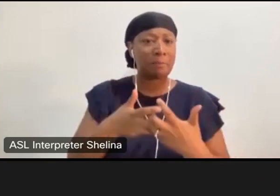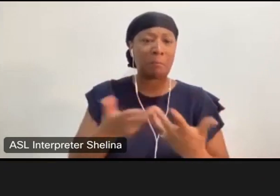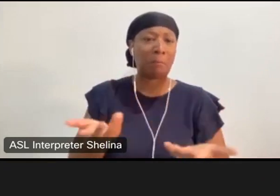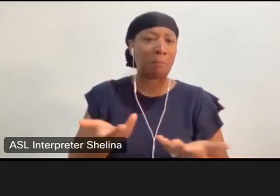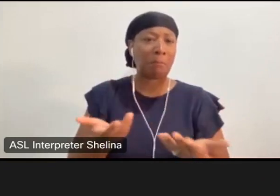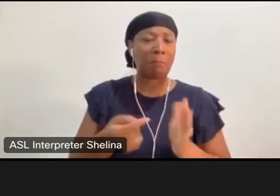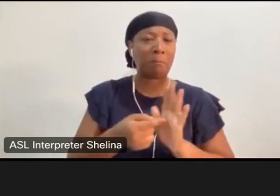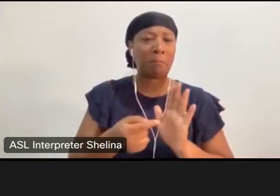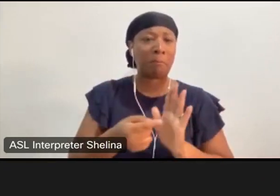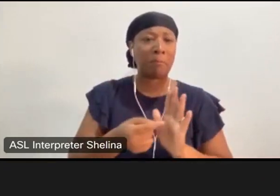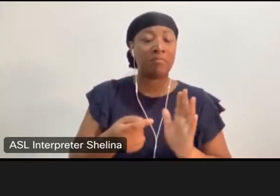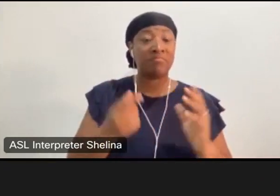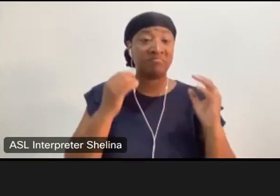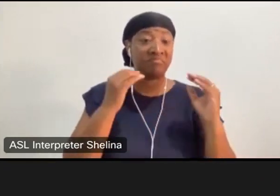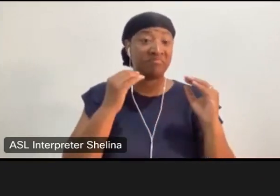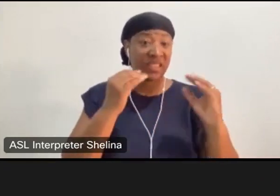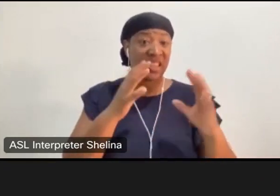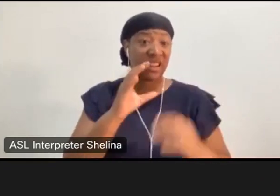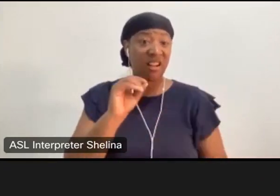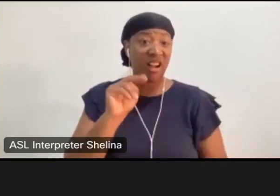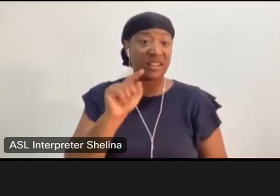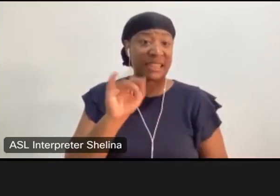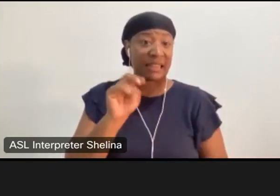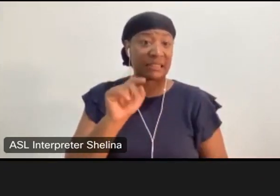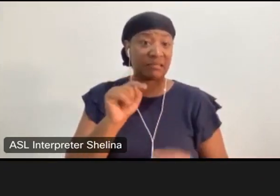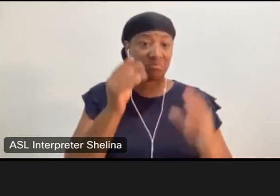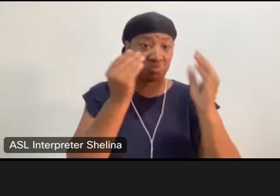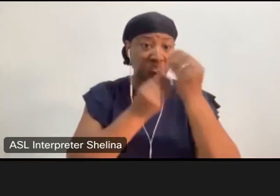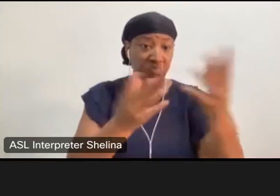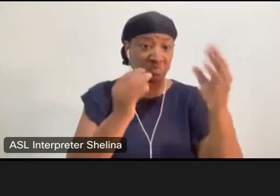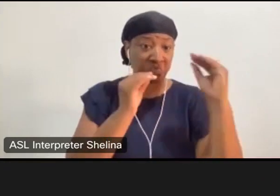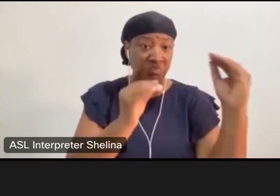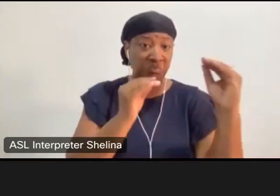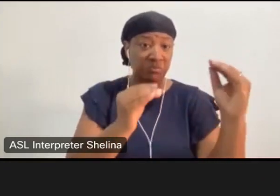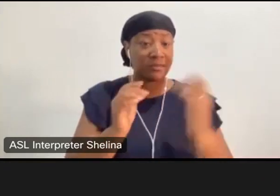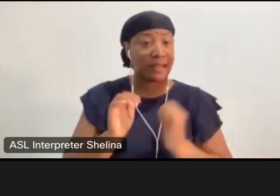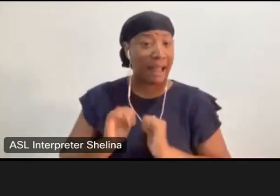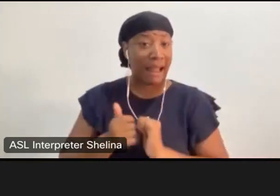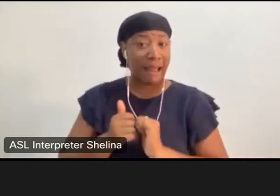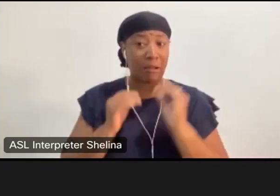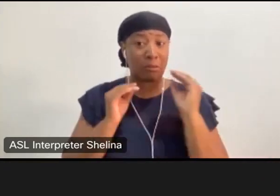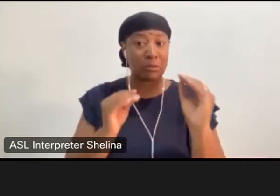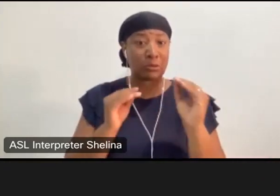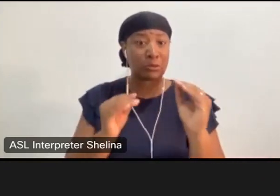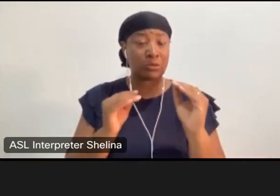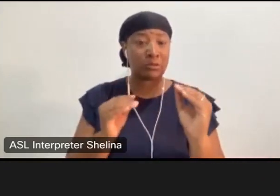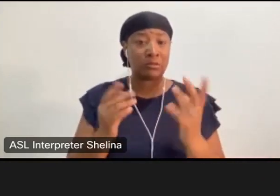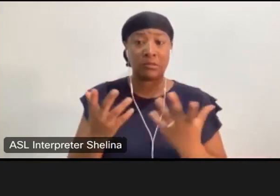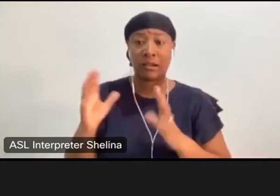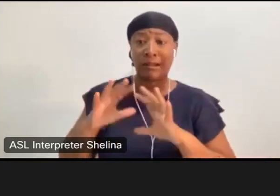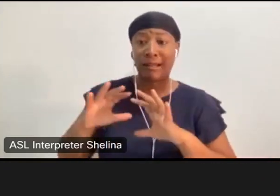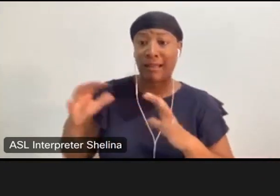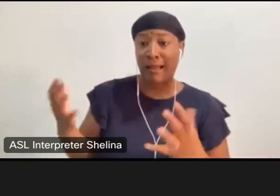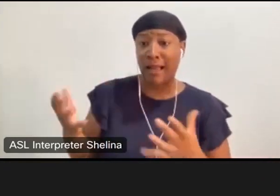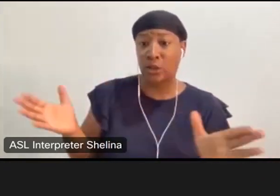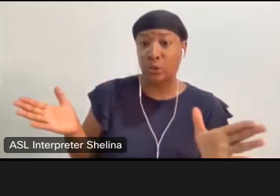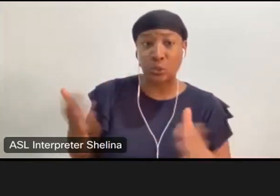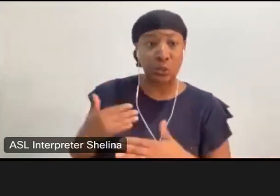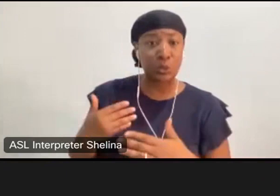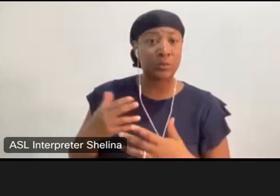What's being taught like the content and how it's being taught? Is it taught in the classroom? Do you do role play, and things like that?